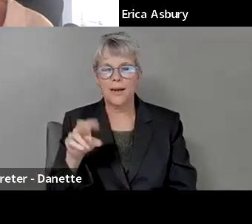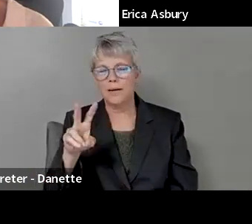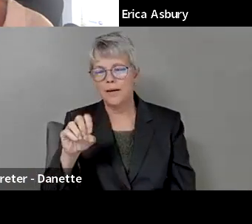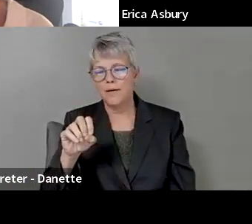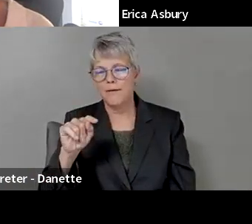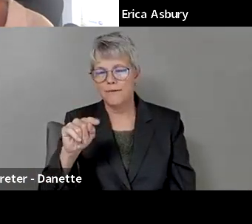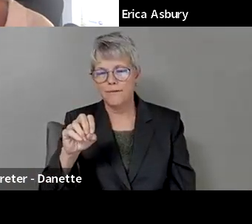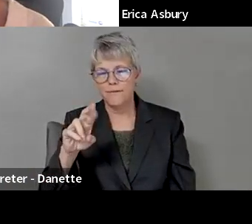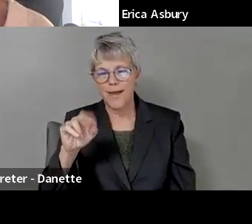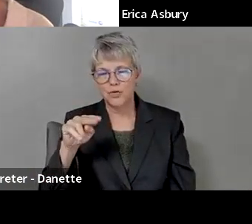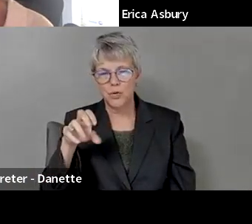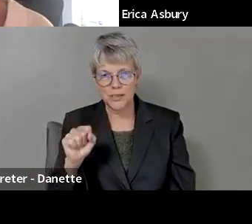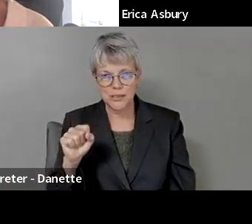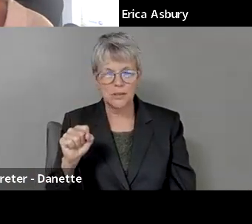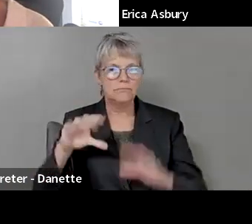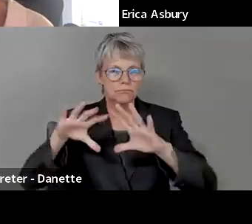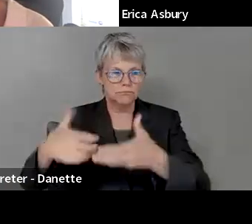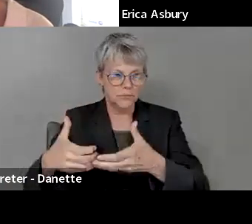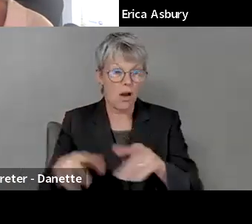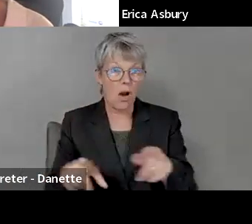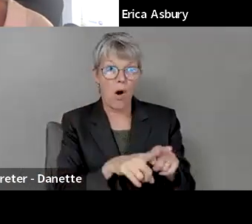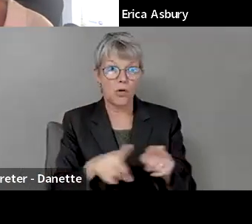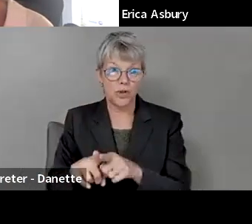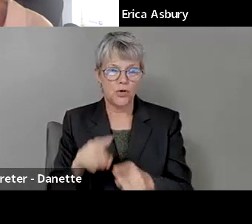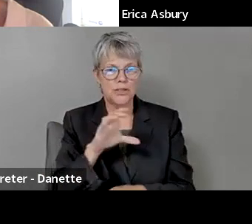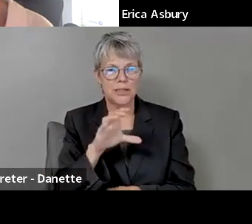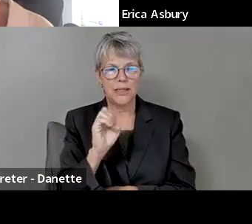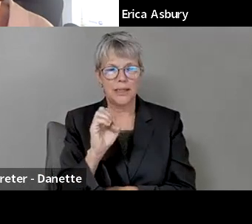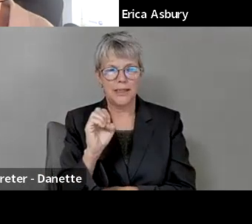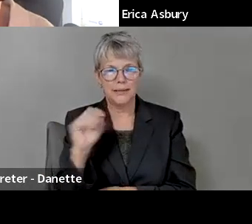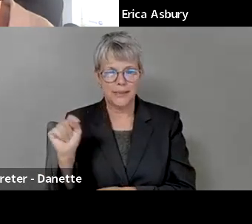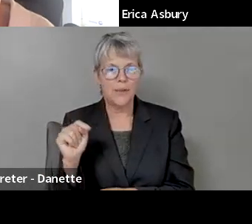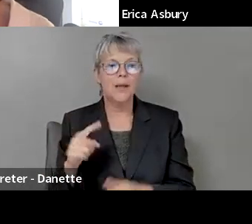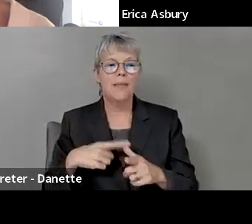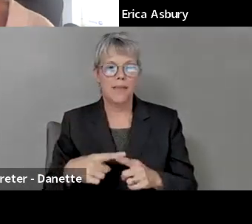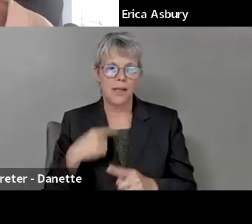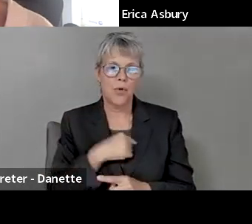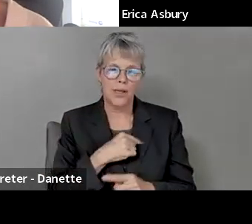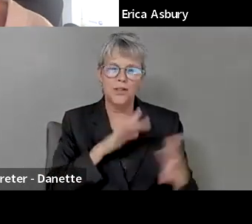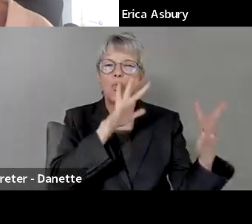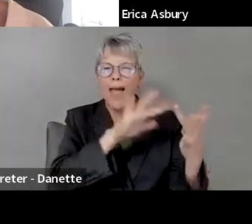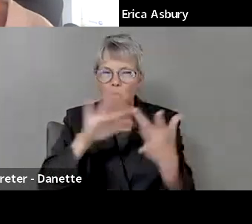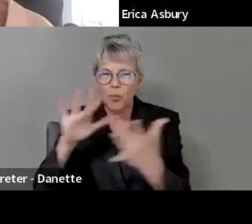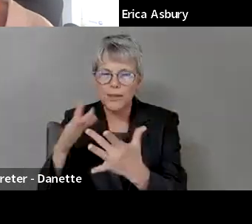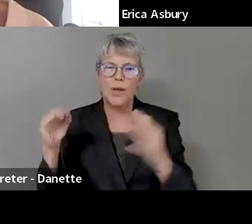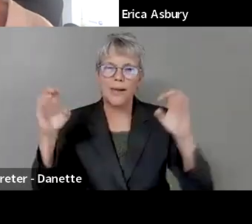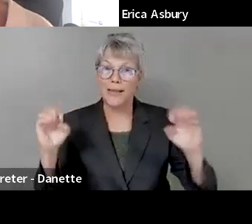and then finally, the Ceo team helped support the division in many of our outreach and educational opportunities.